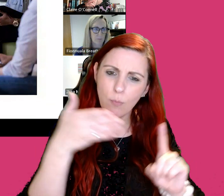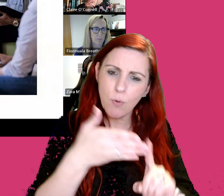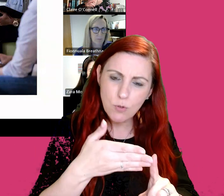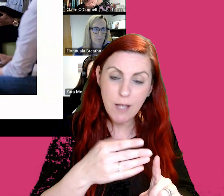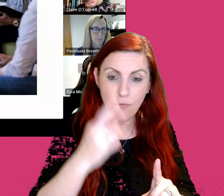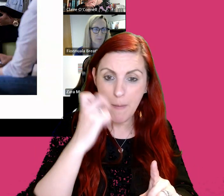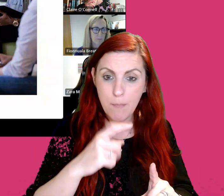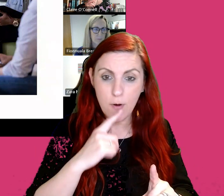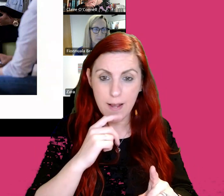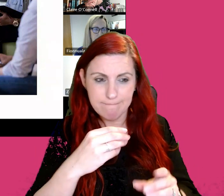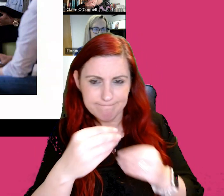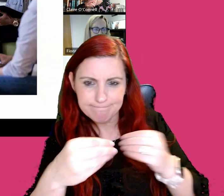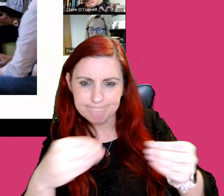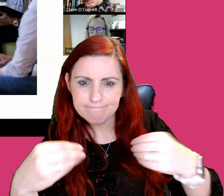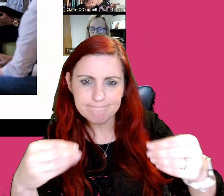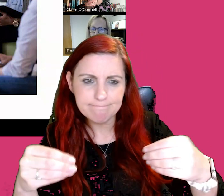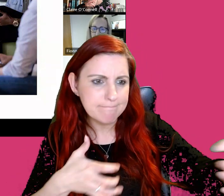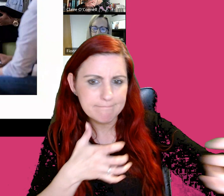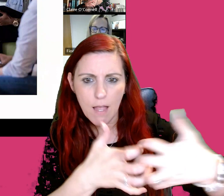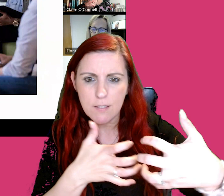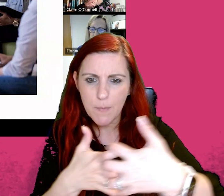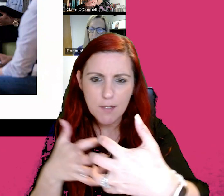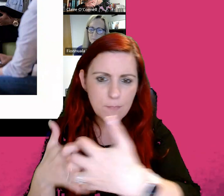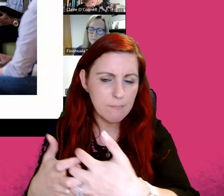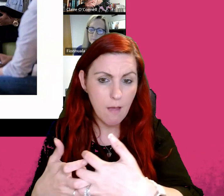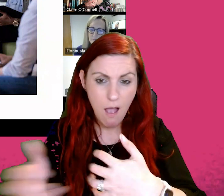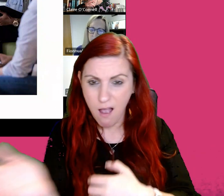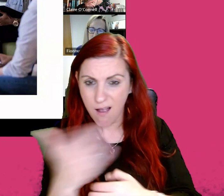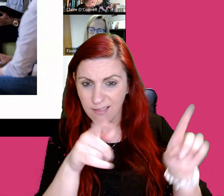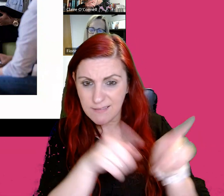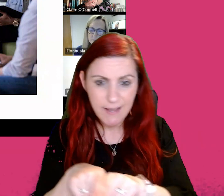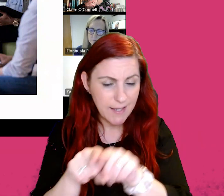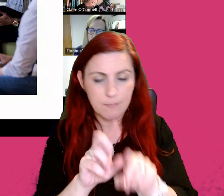by any stretch the imagination but you need to think about what resources do I have you